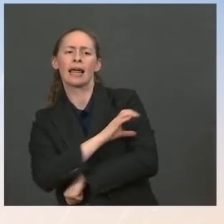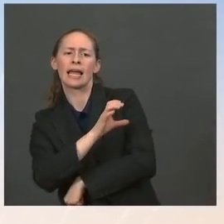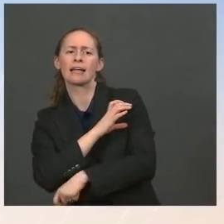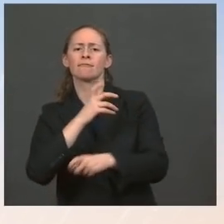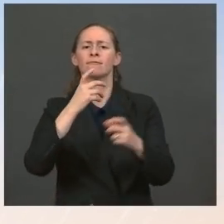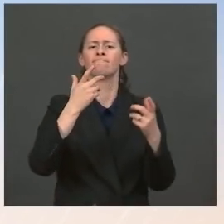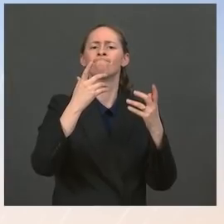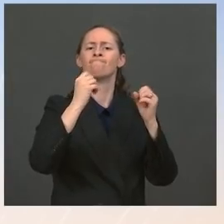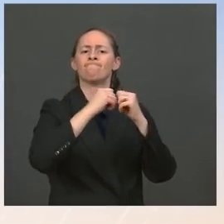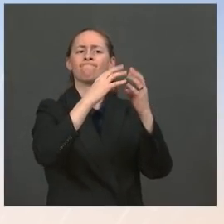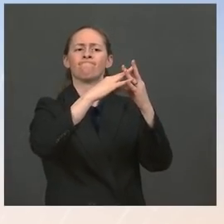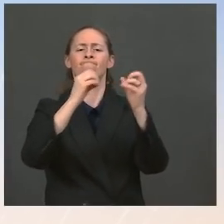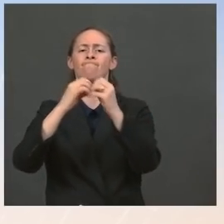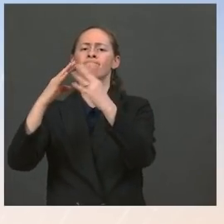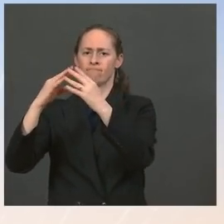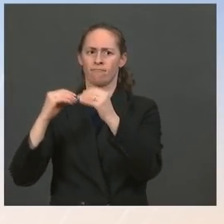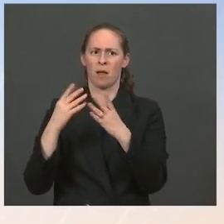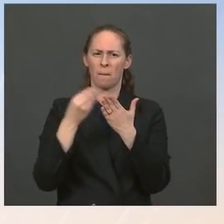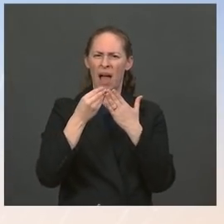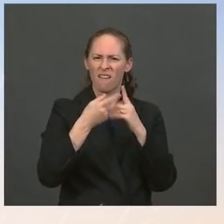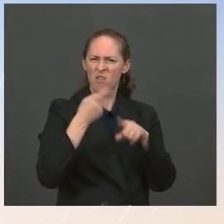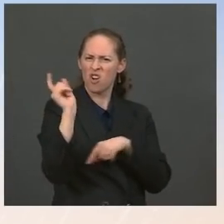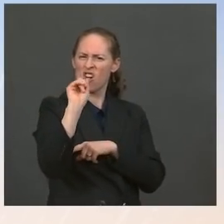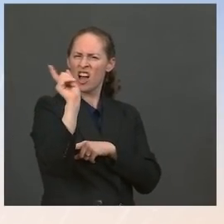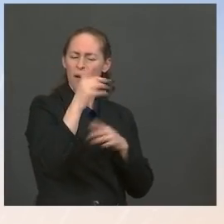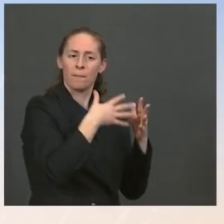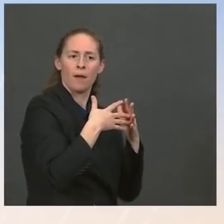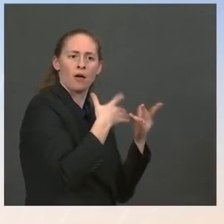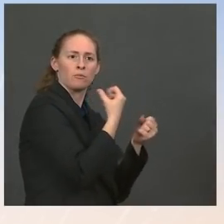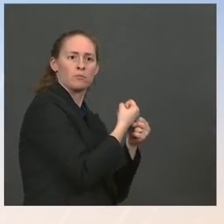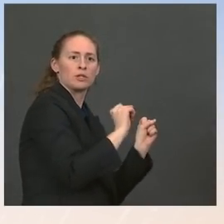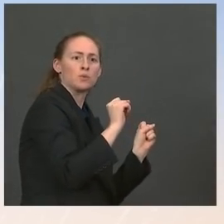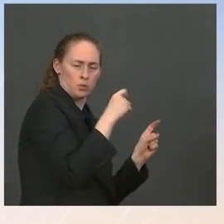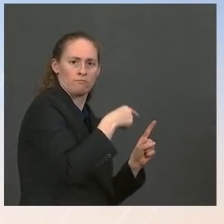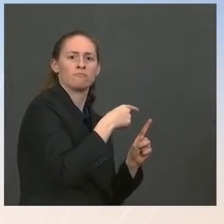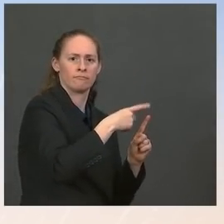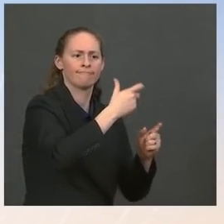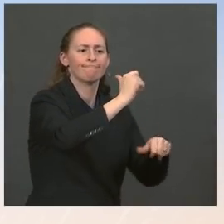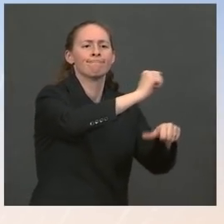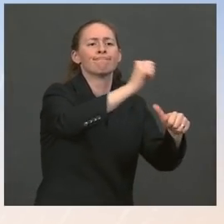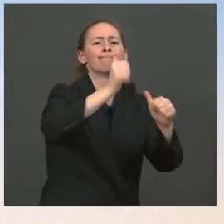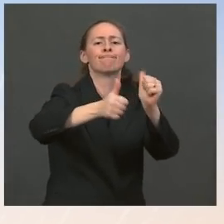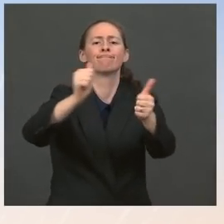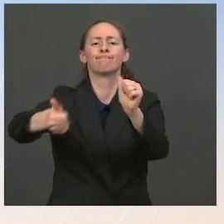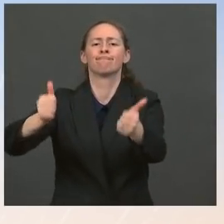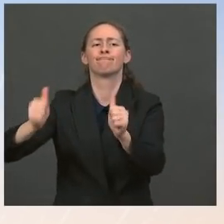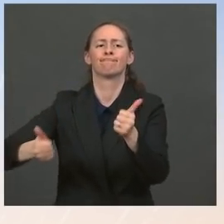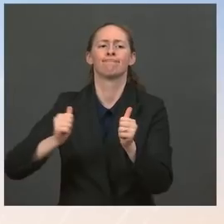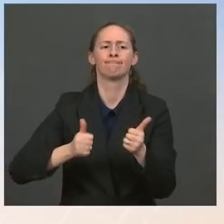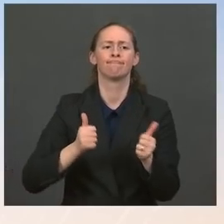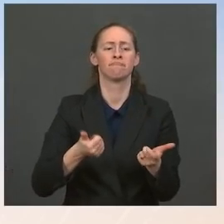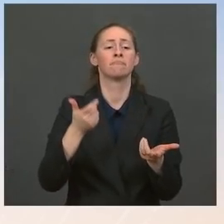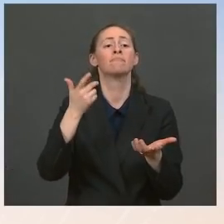to help operationalize these clinics and by using providers through the Federal Retail Pharmacy Program